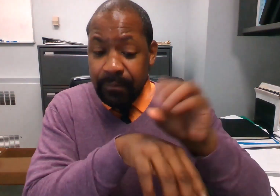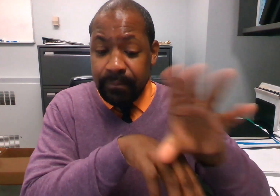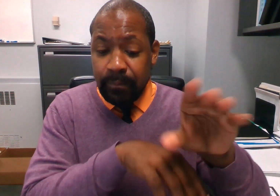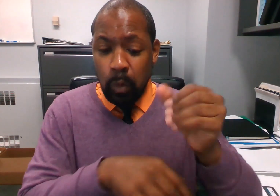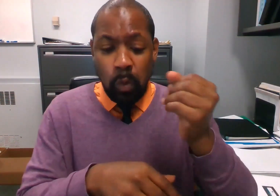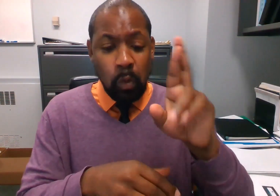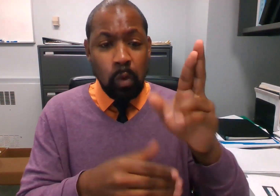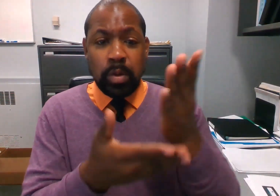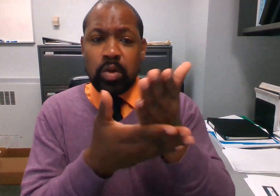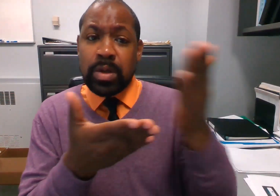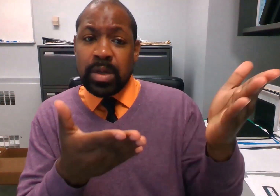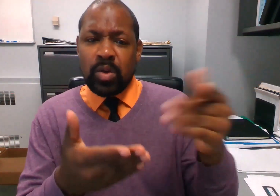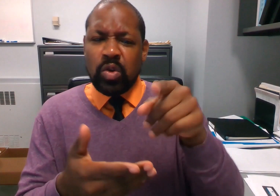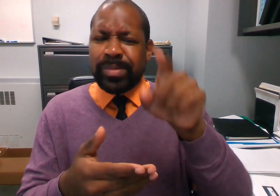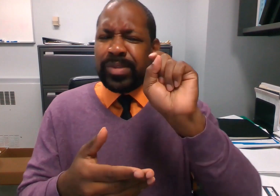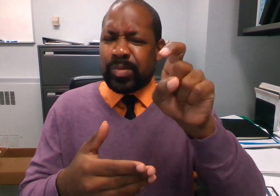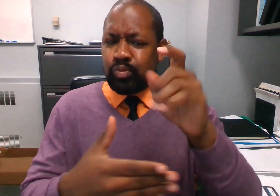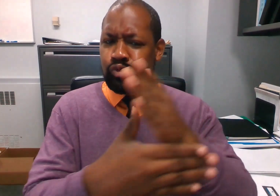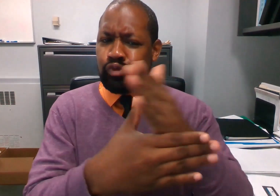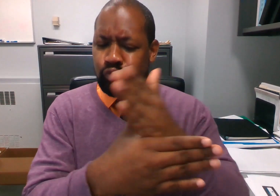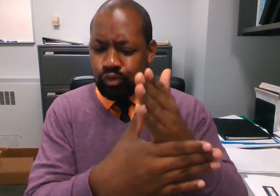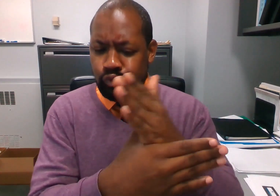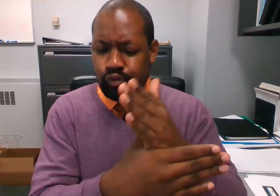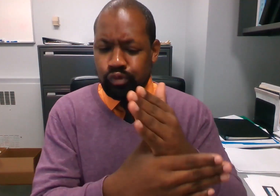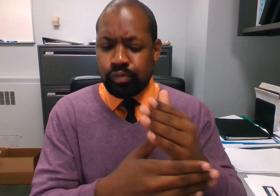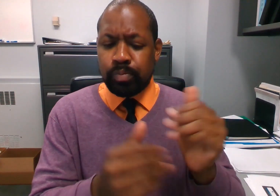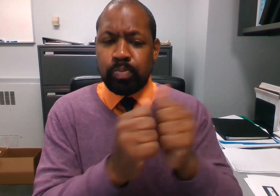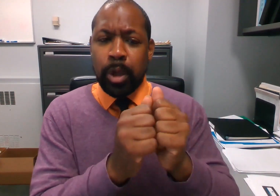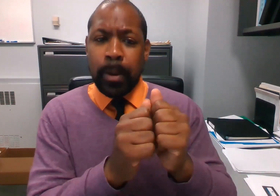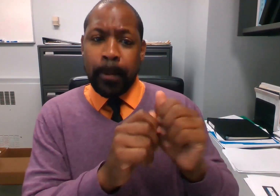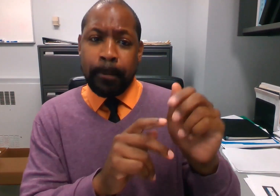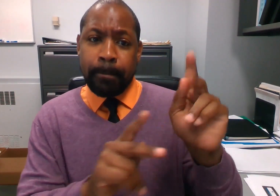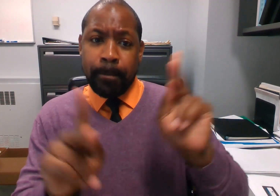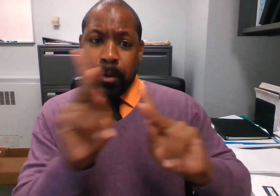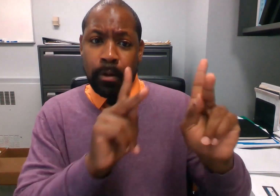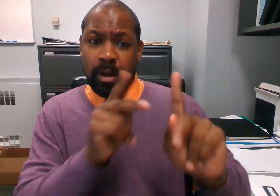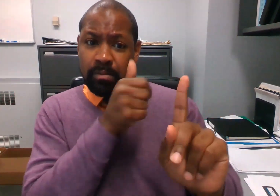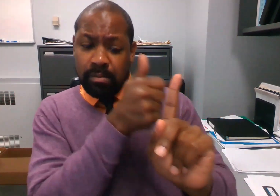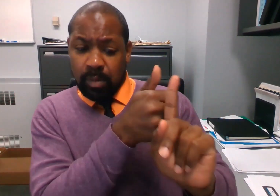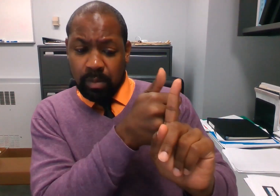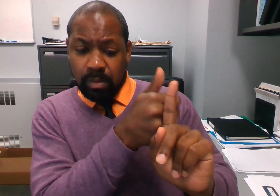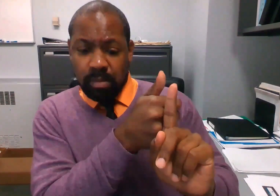do you have any advice or any suggestions you want to share with people